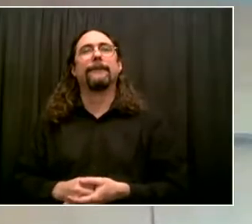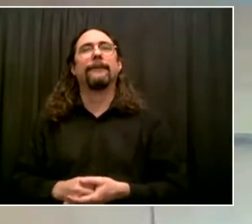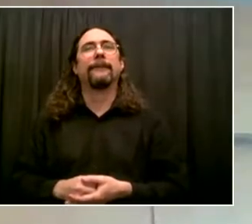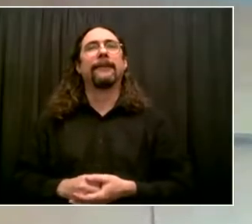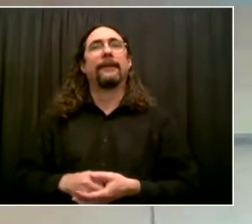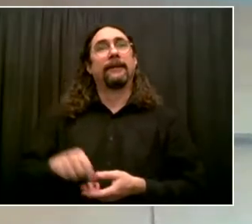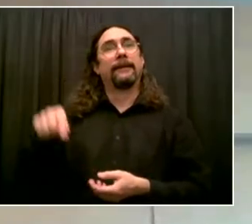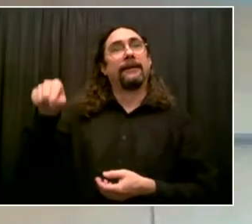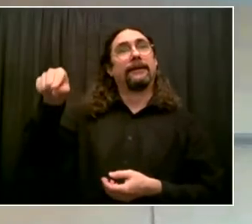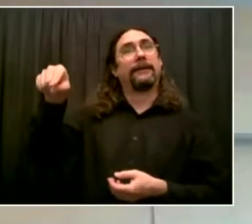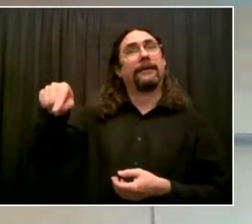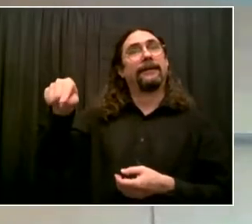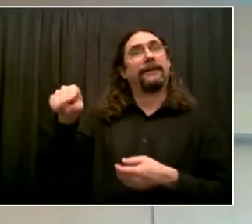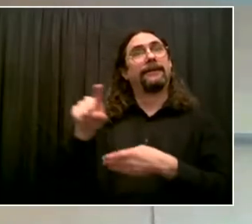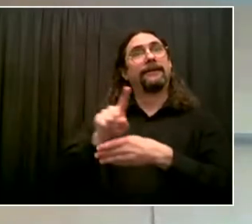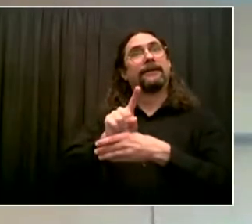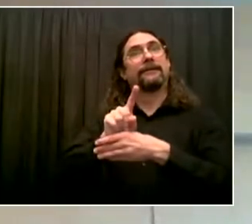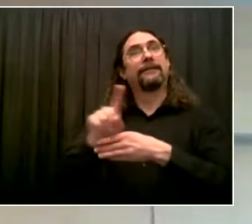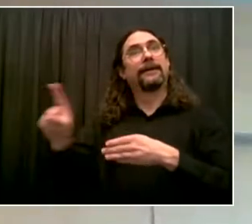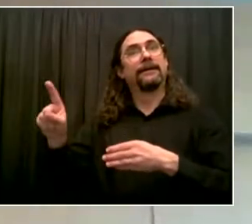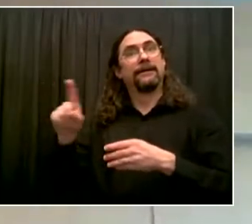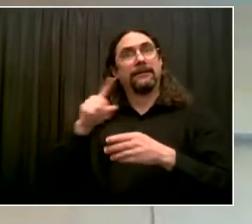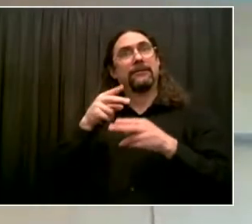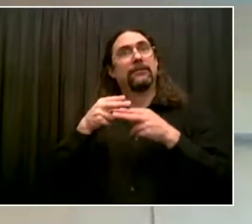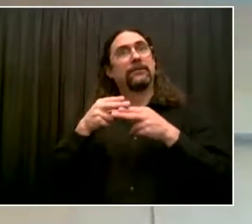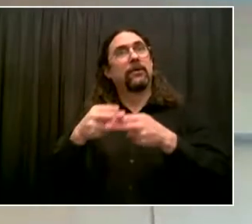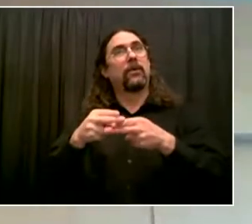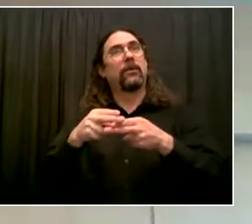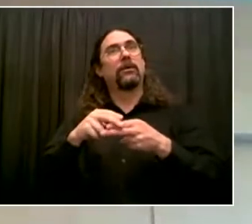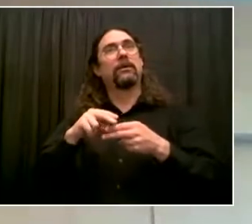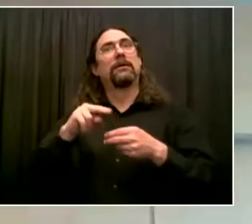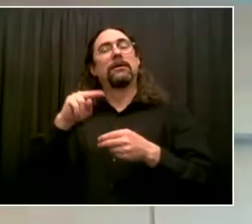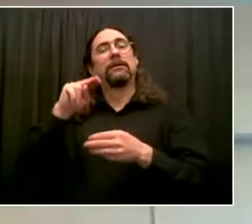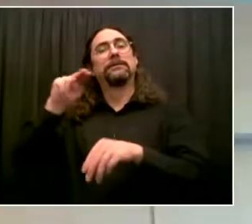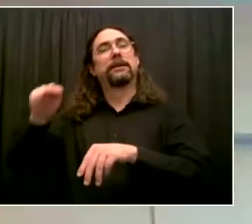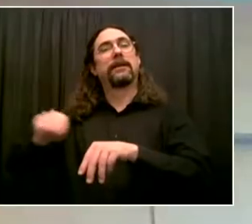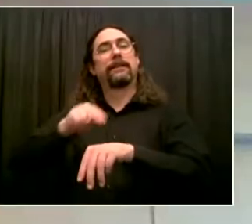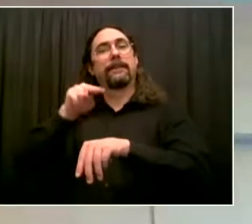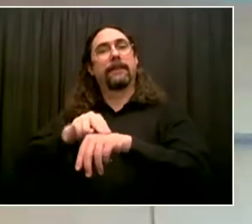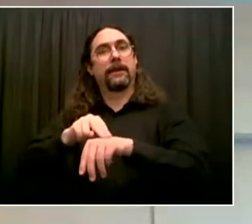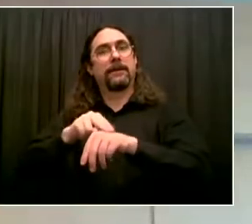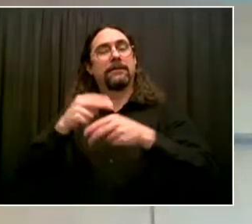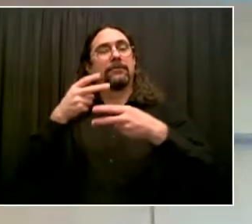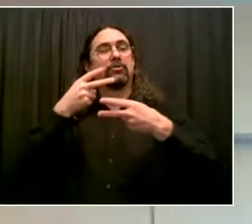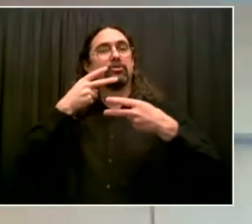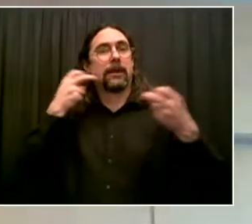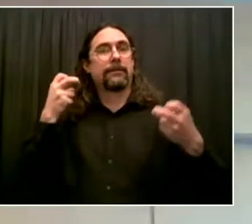CMOMUNITY . AND FINALLY, I SHOULD SAY THAT THIS WEEK IS NATIONAL CRIME